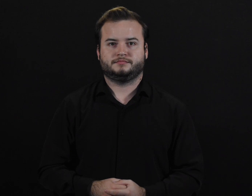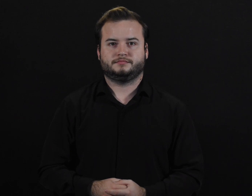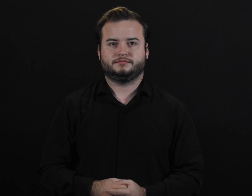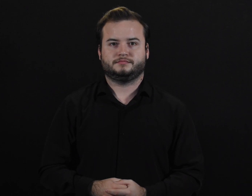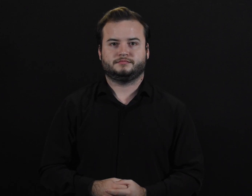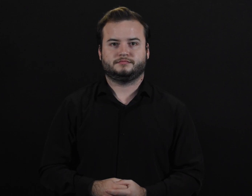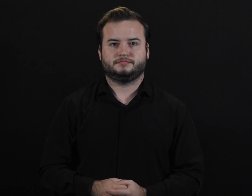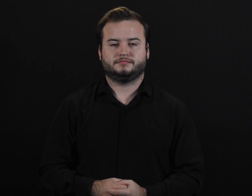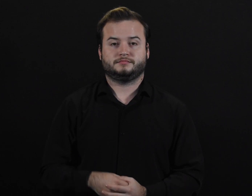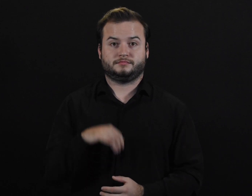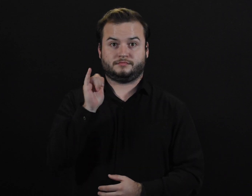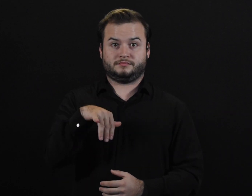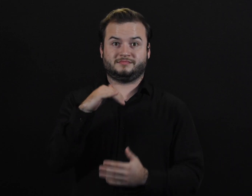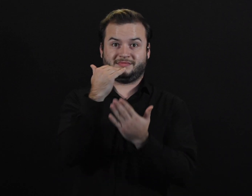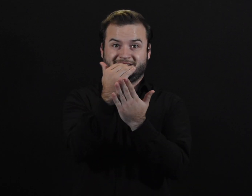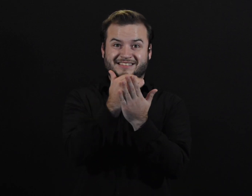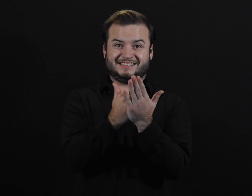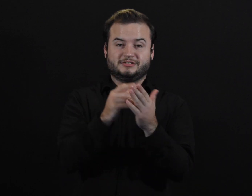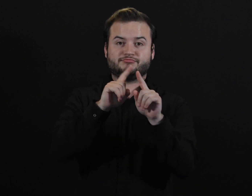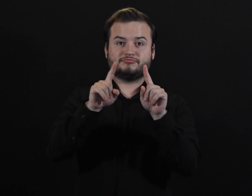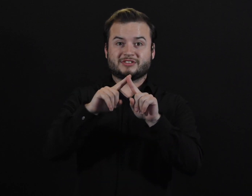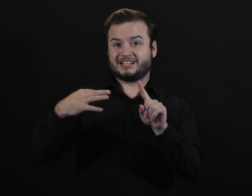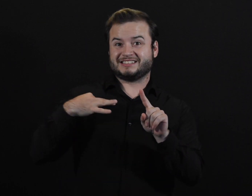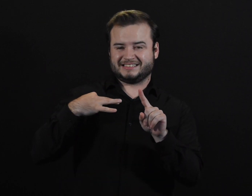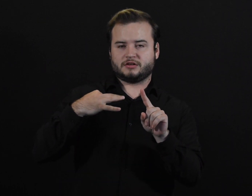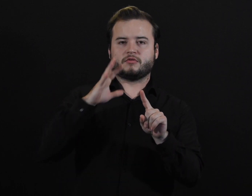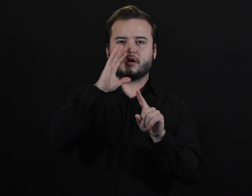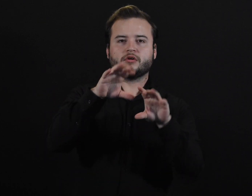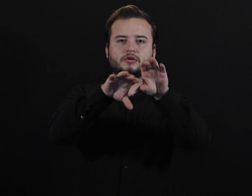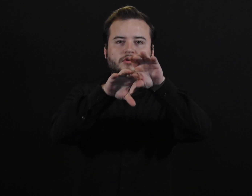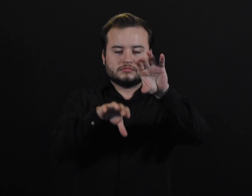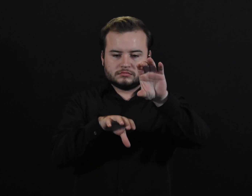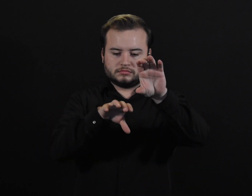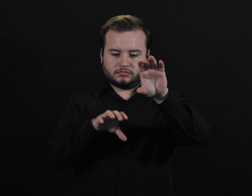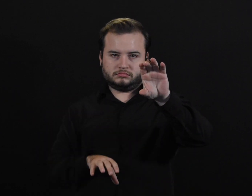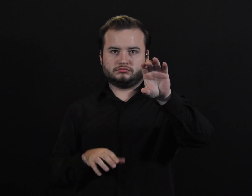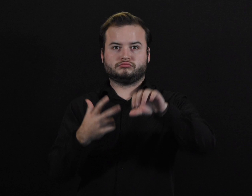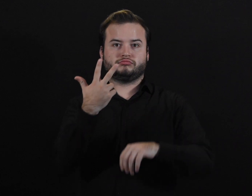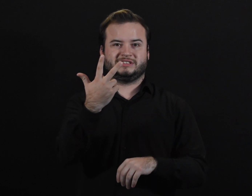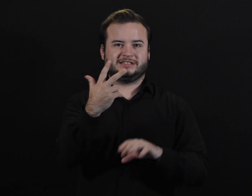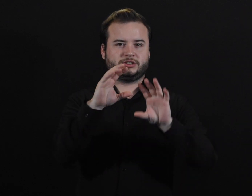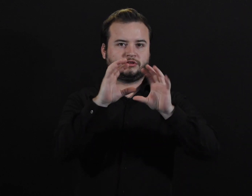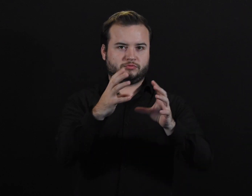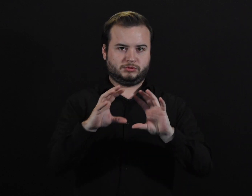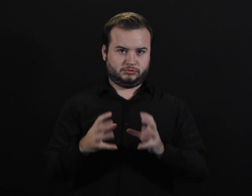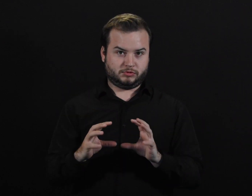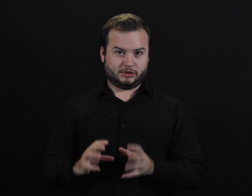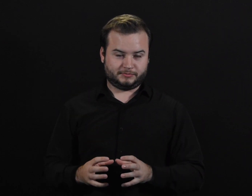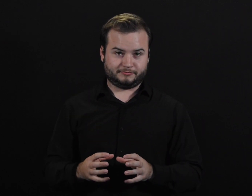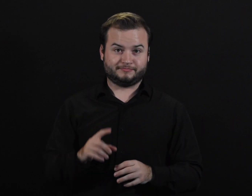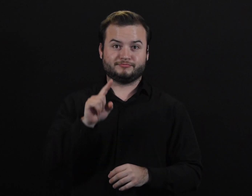The list is divided into the following categories: